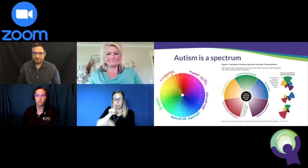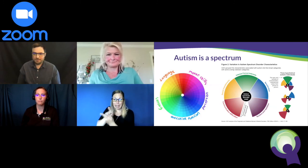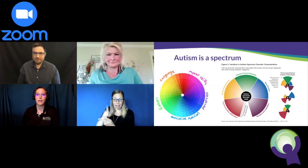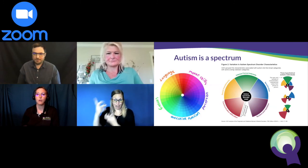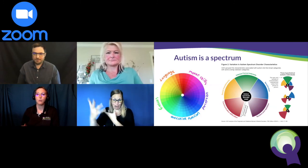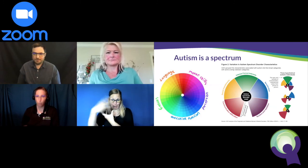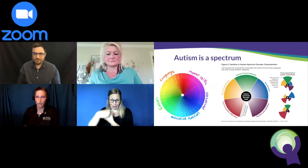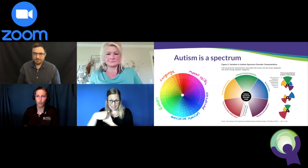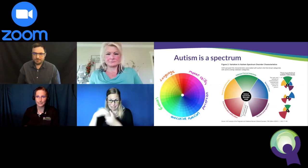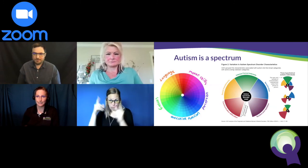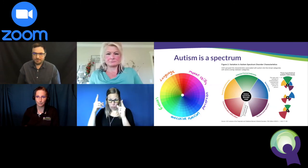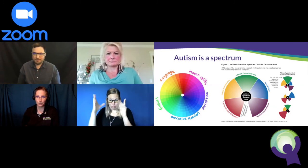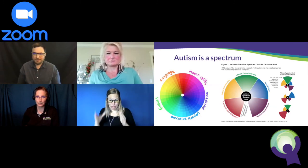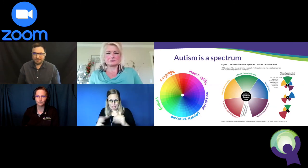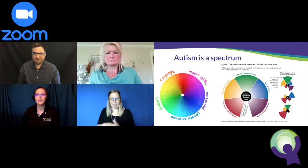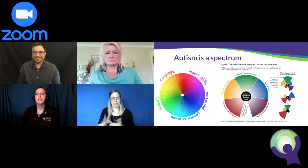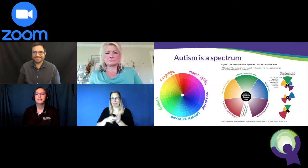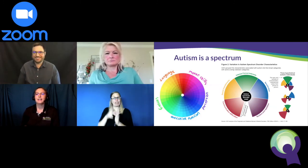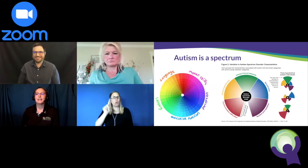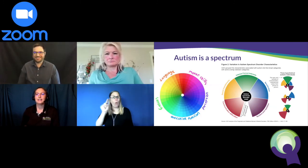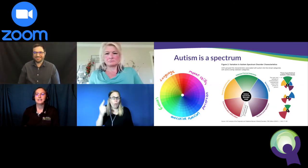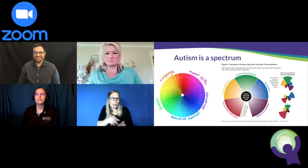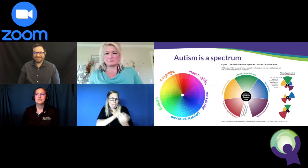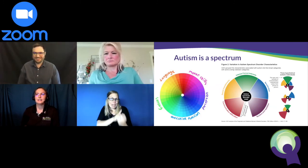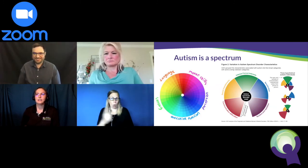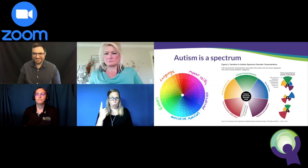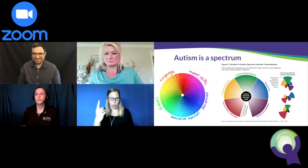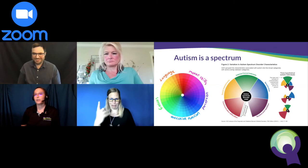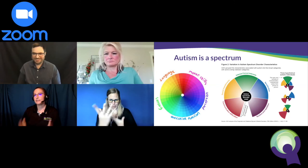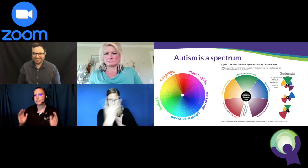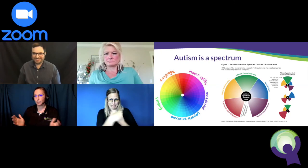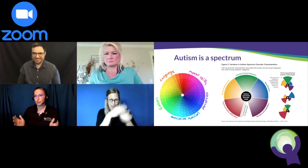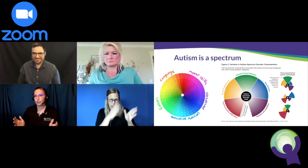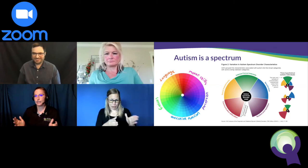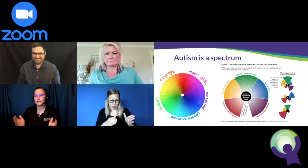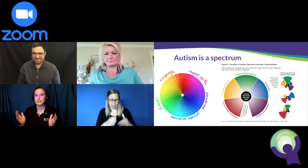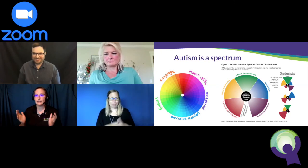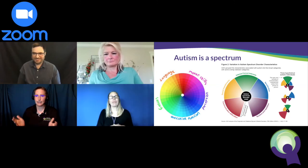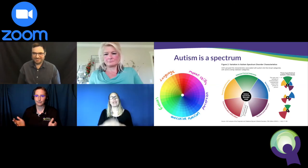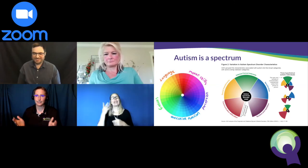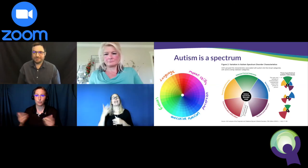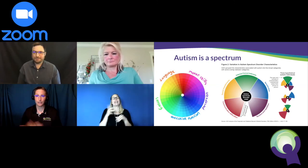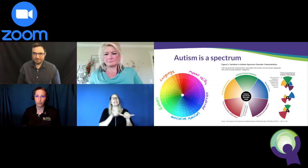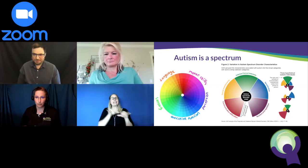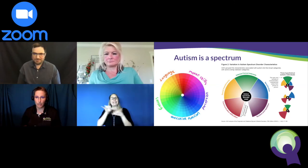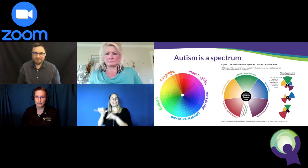you've met one autistic person." It is very similar in deafness or hearing loss.